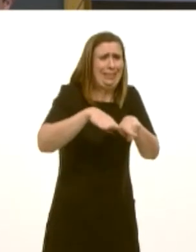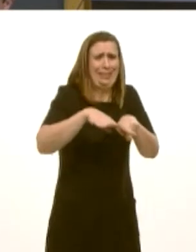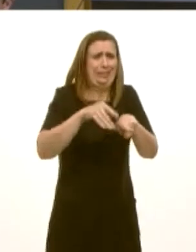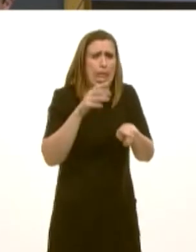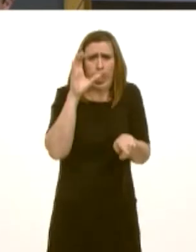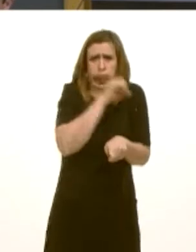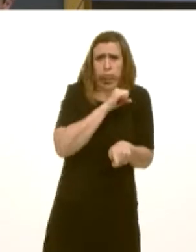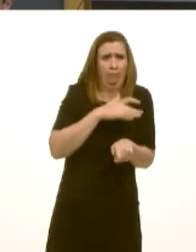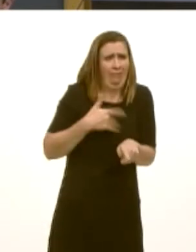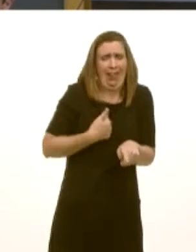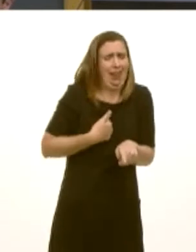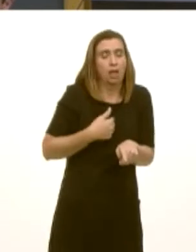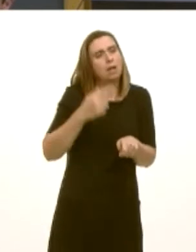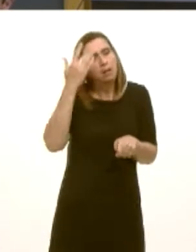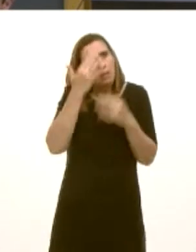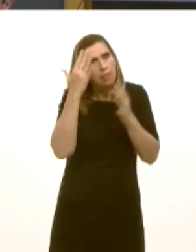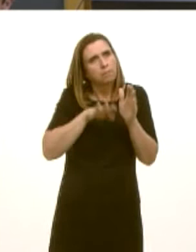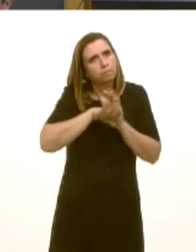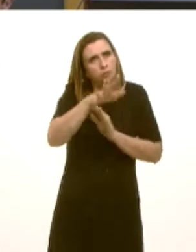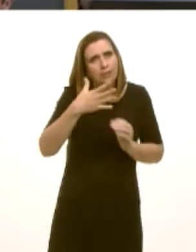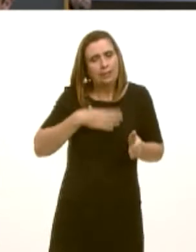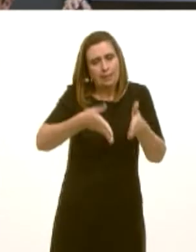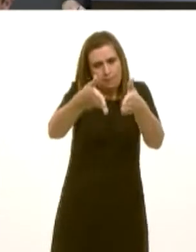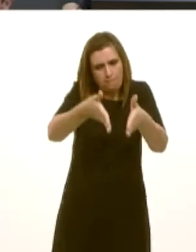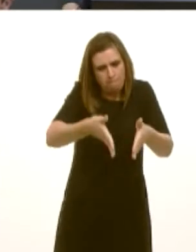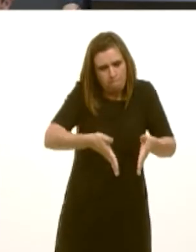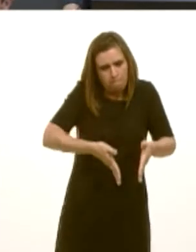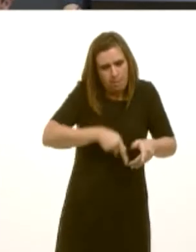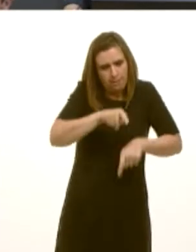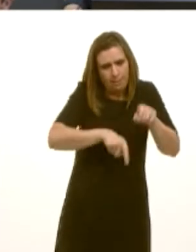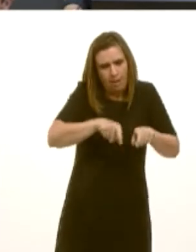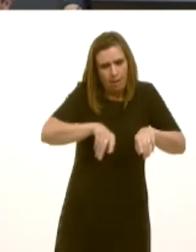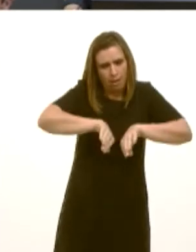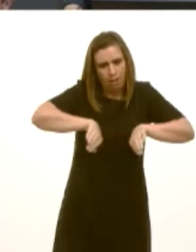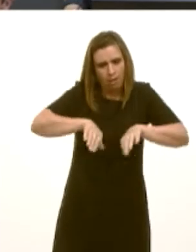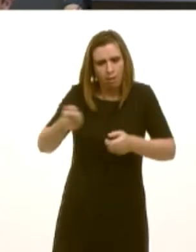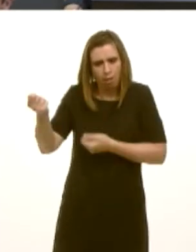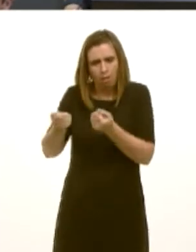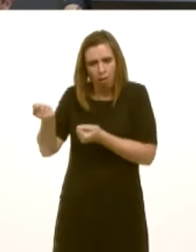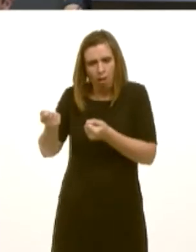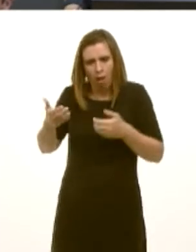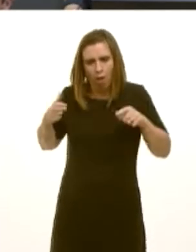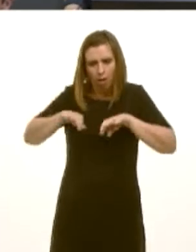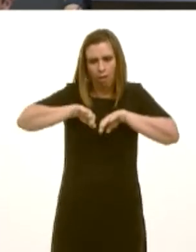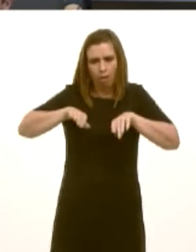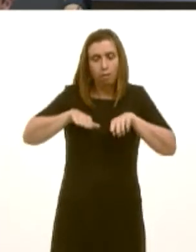future will be key to making sure that more people are able to cycle. Cycling is undoubtedly popular.